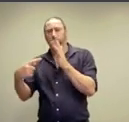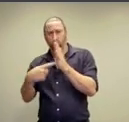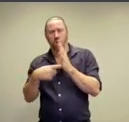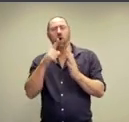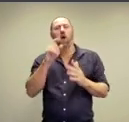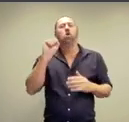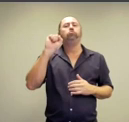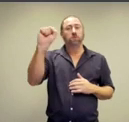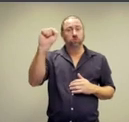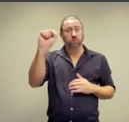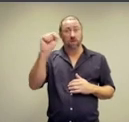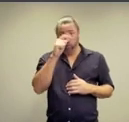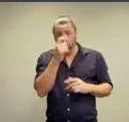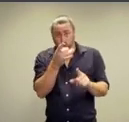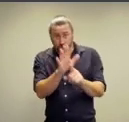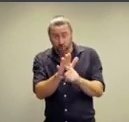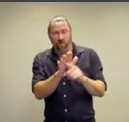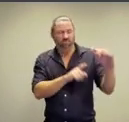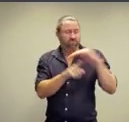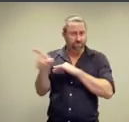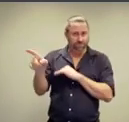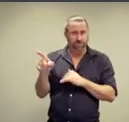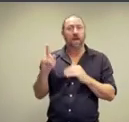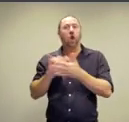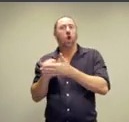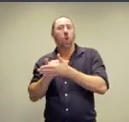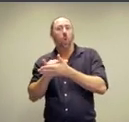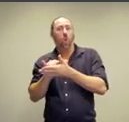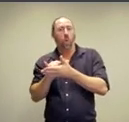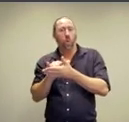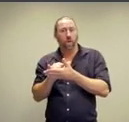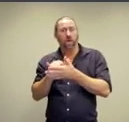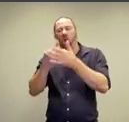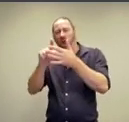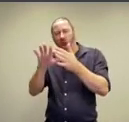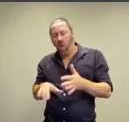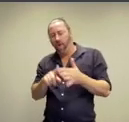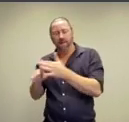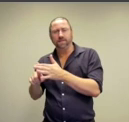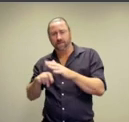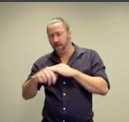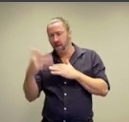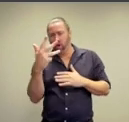Russian Jewish immigrants who, and brothers who opened a store in New